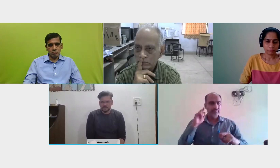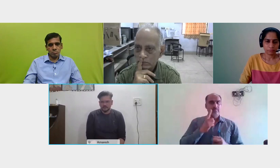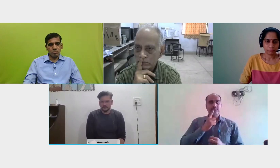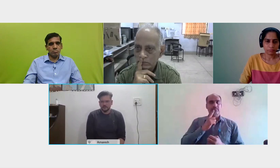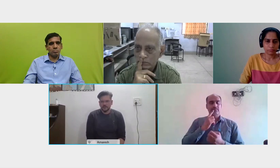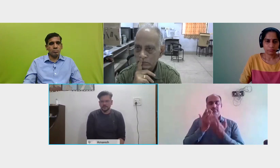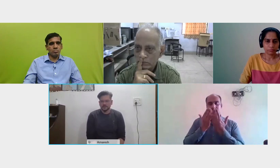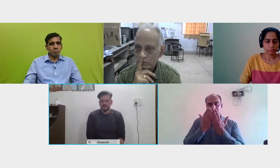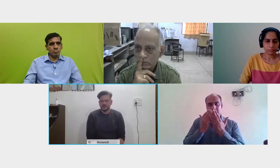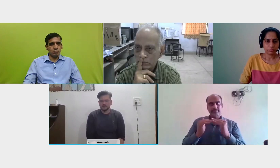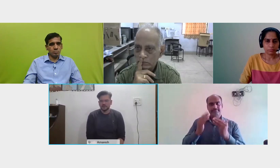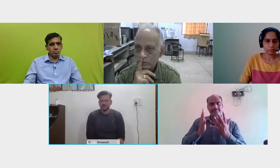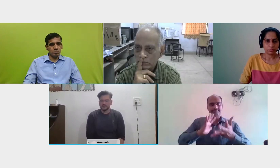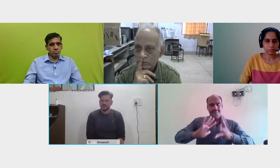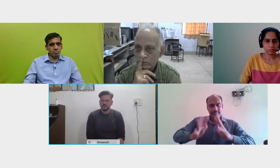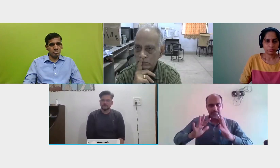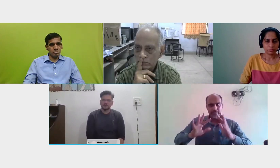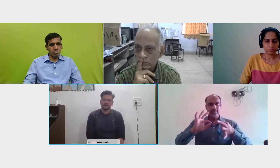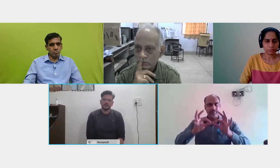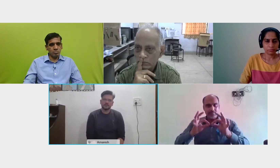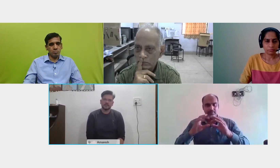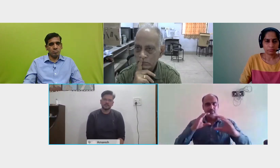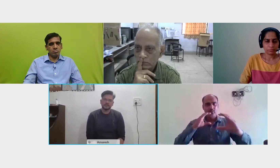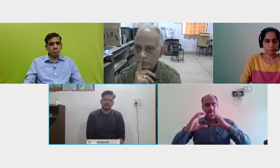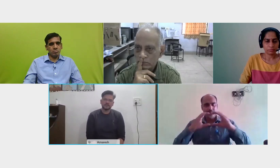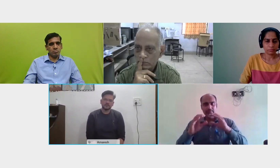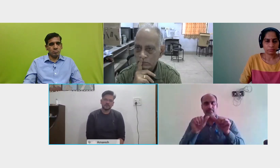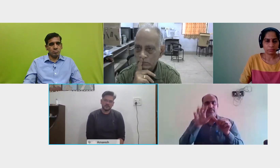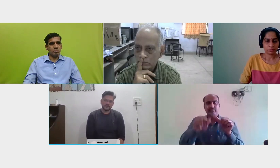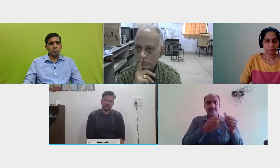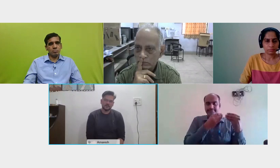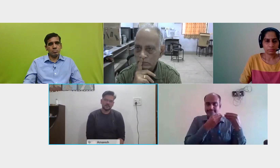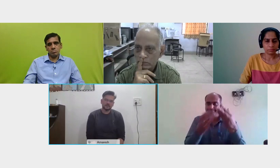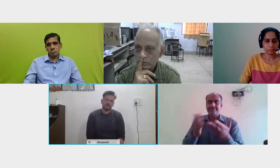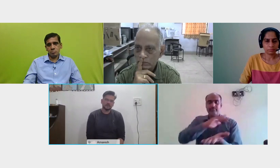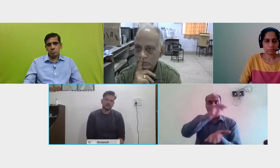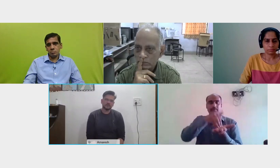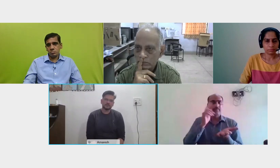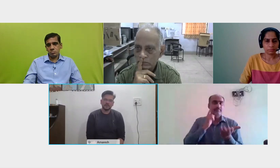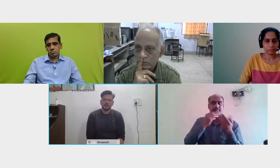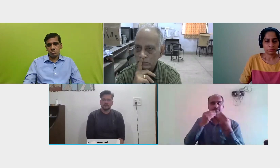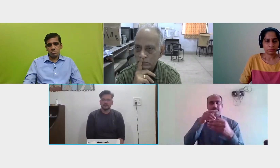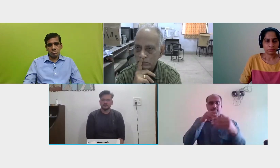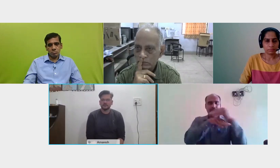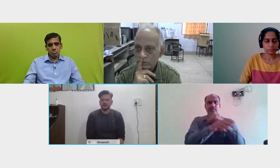only few NGOs, very small NGOs were offering but later ISLRTC was set up and all the different